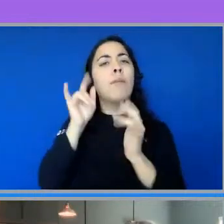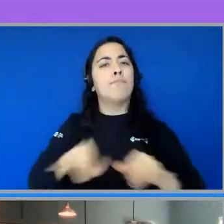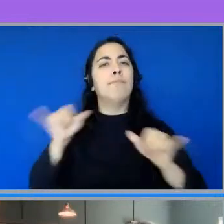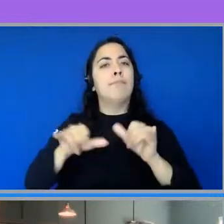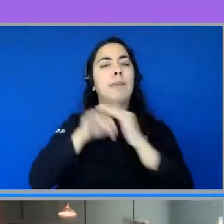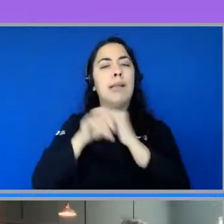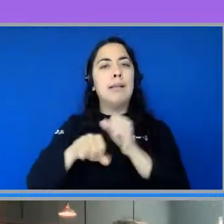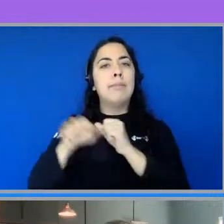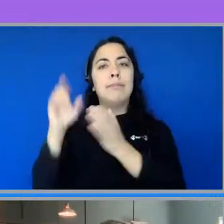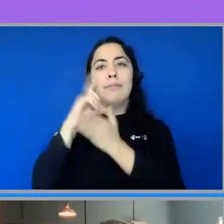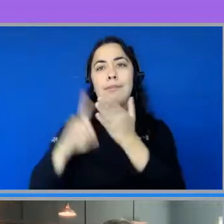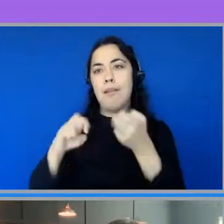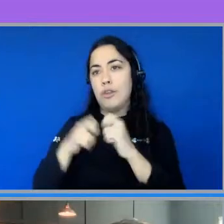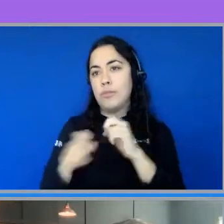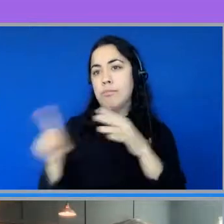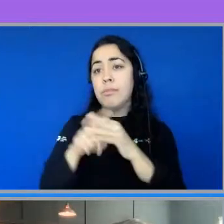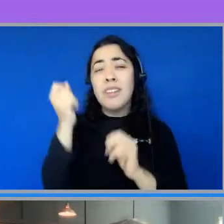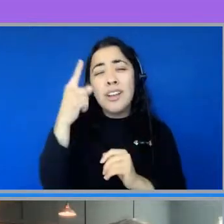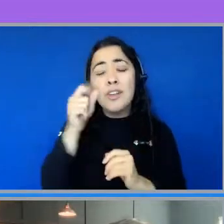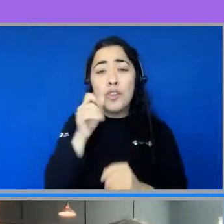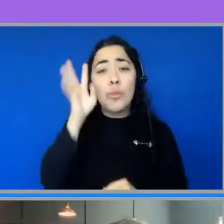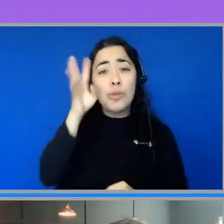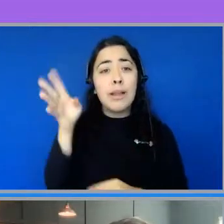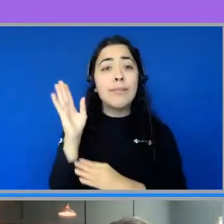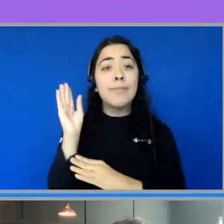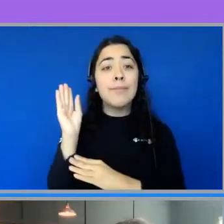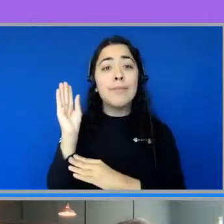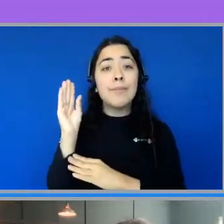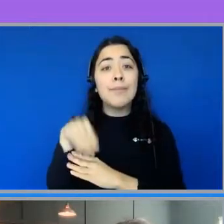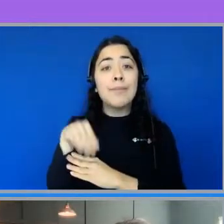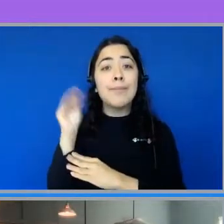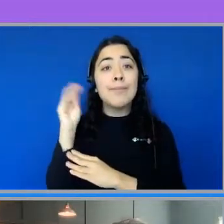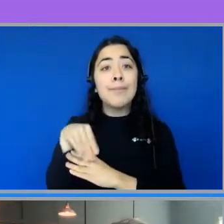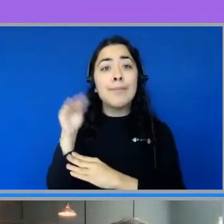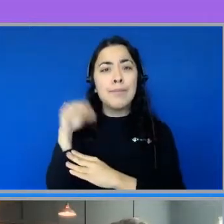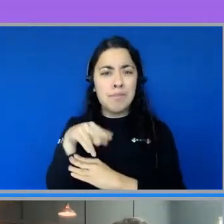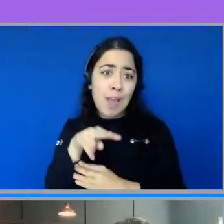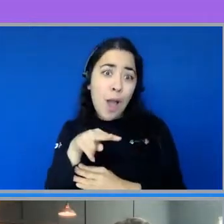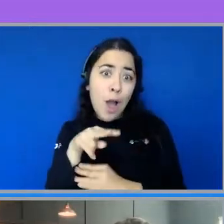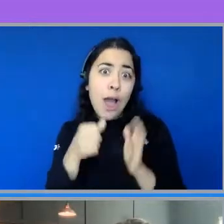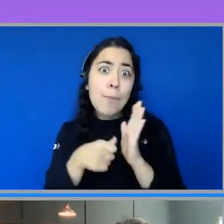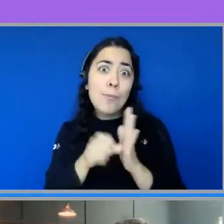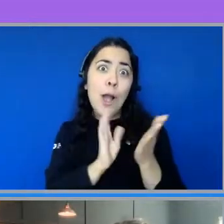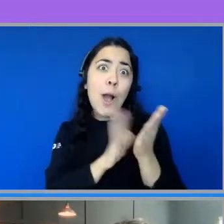accessibility design issues. Also, don't pretend like you're not impressed with the design of this slide. It is just a simple